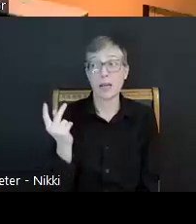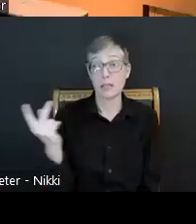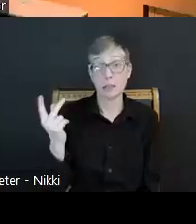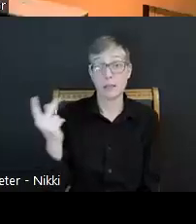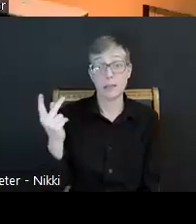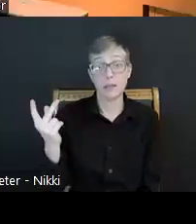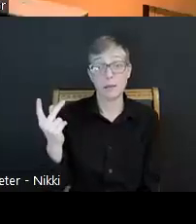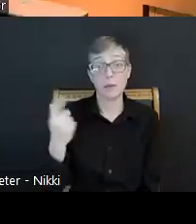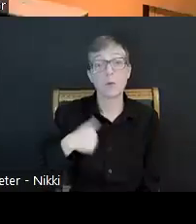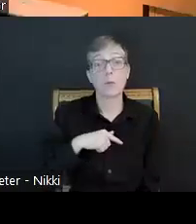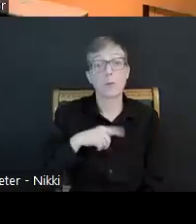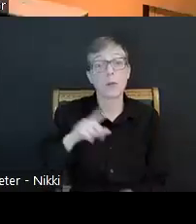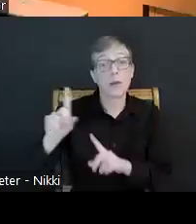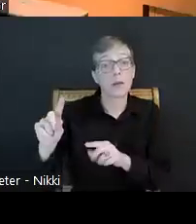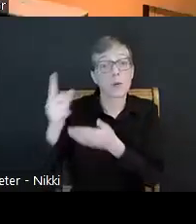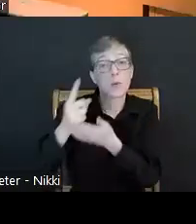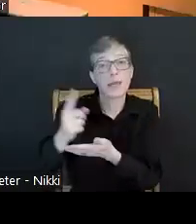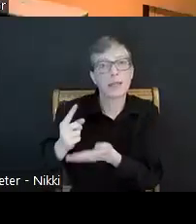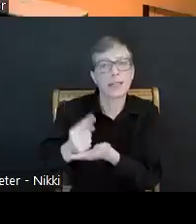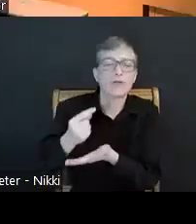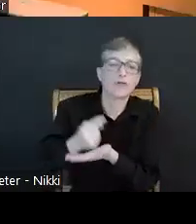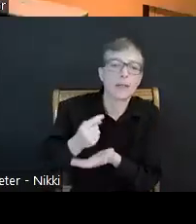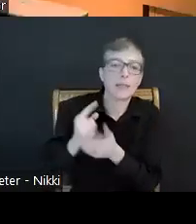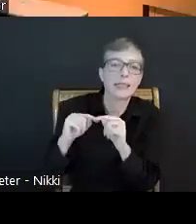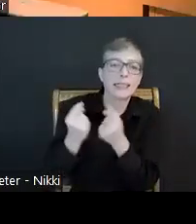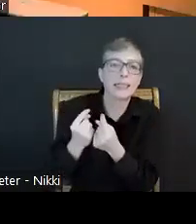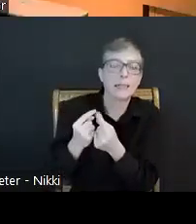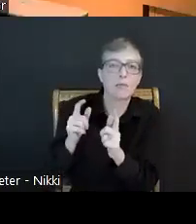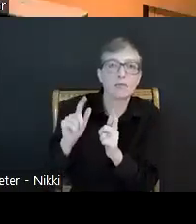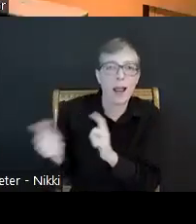our patients are connected through strong Minds prescribers as well just because of the